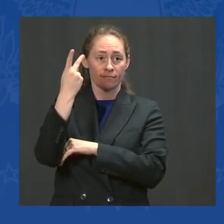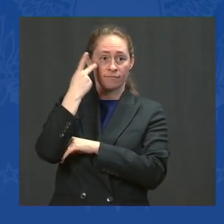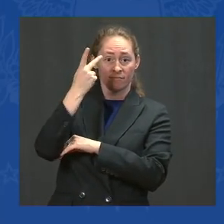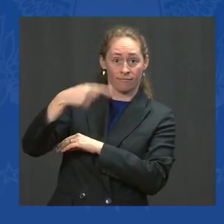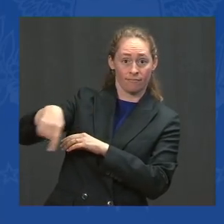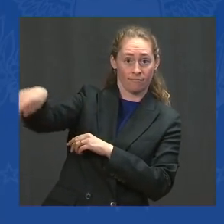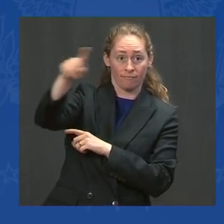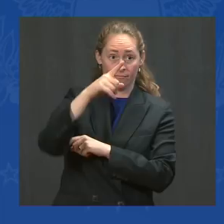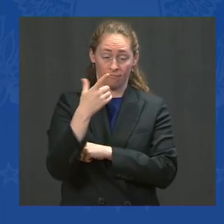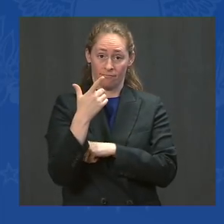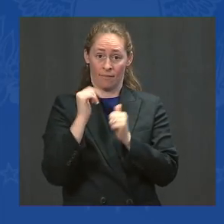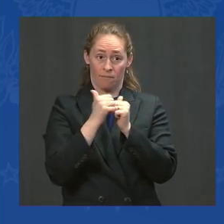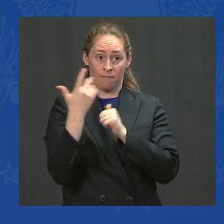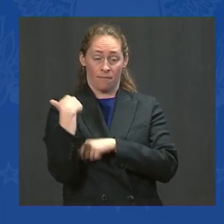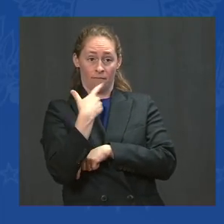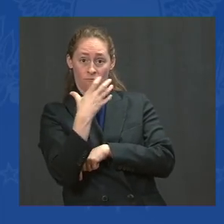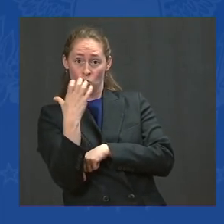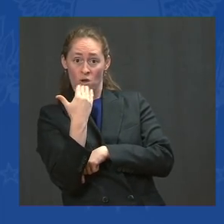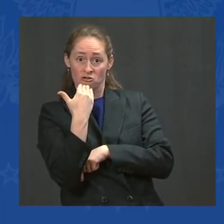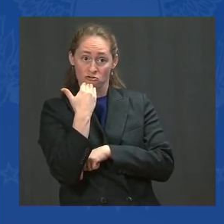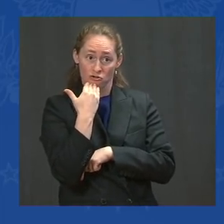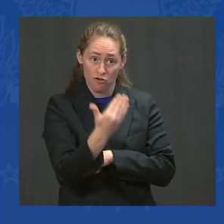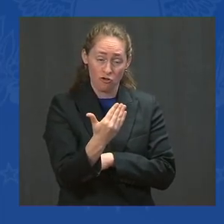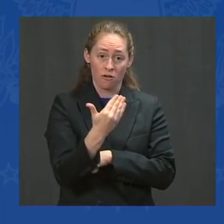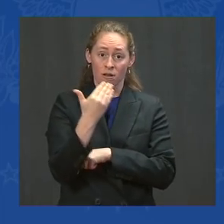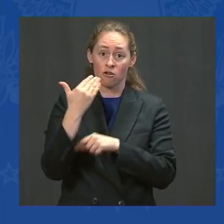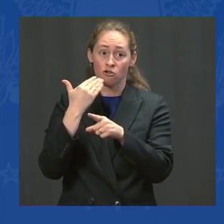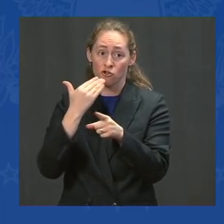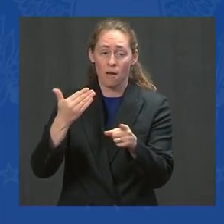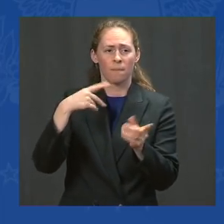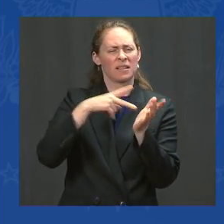is make smart, sustainable investments with appropriate